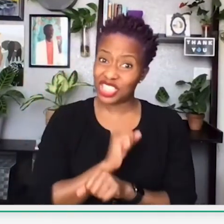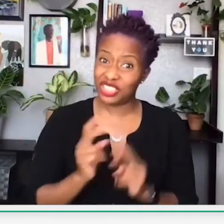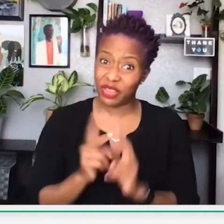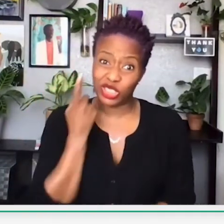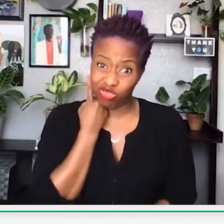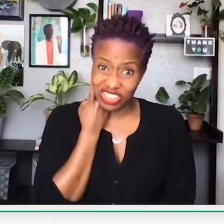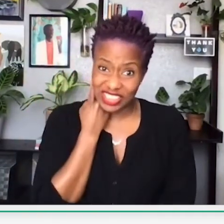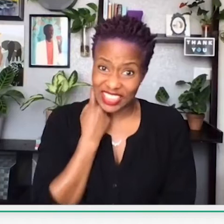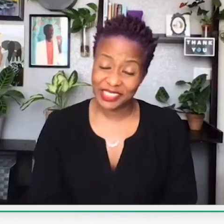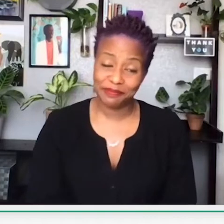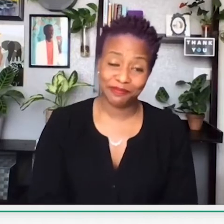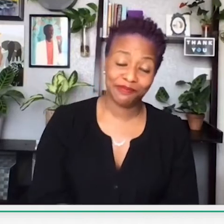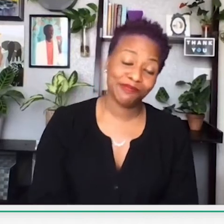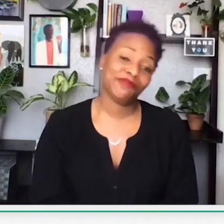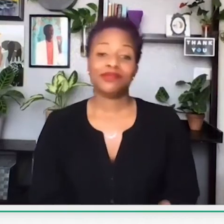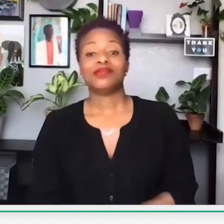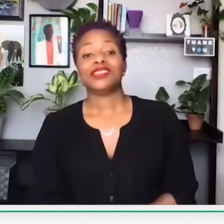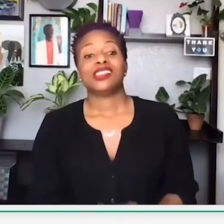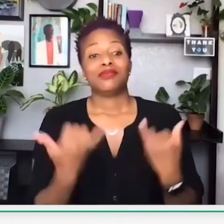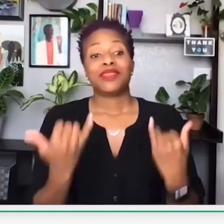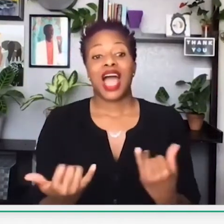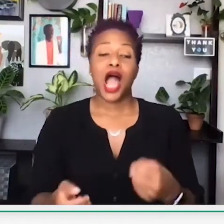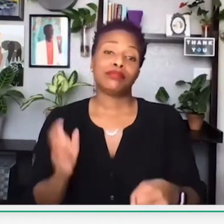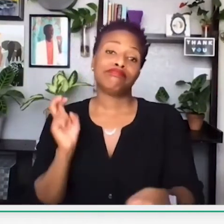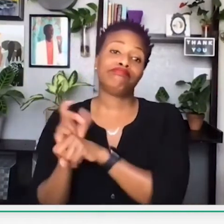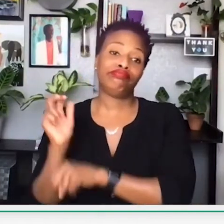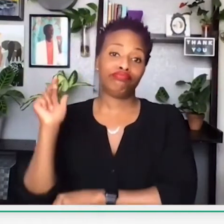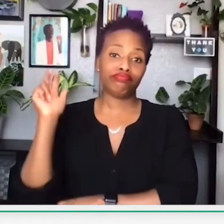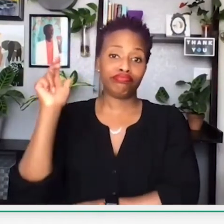Even though it feels long ago, it was actually a very recent event that took place.